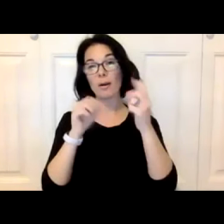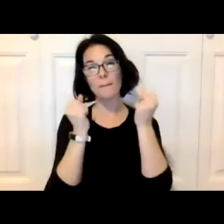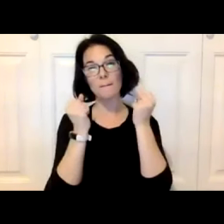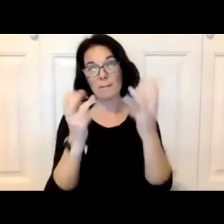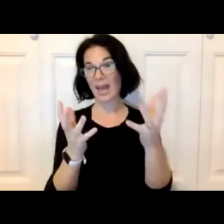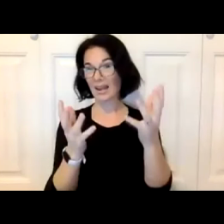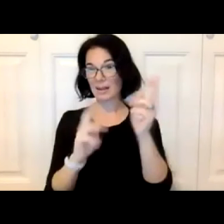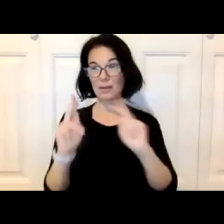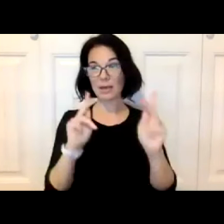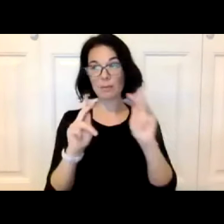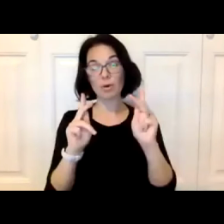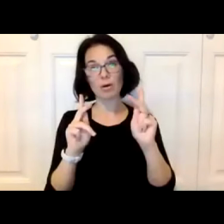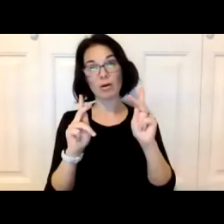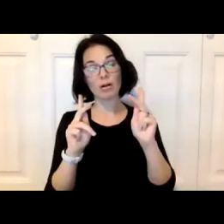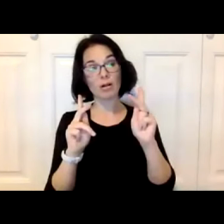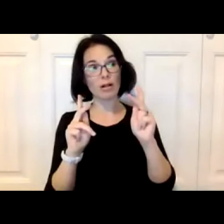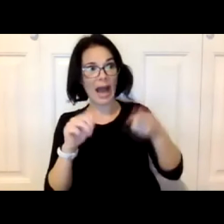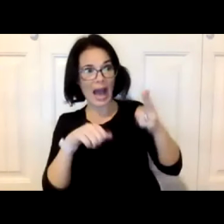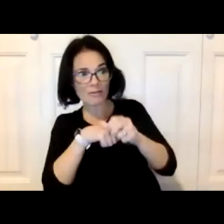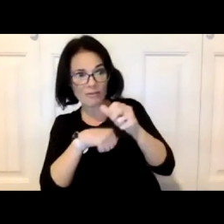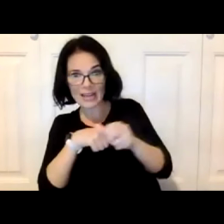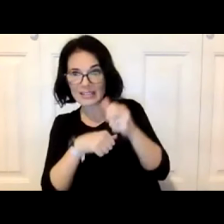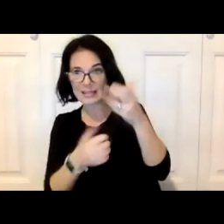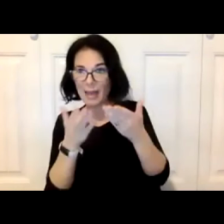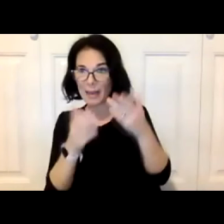who are unable to dial 911 during an emergency.